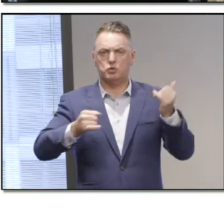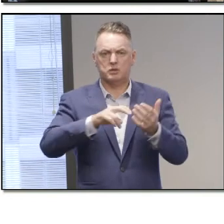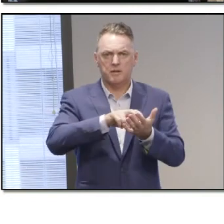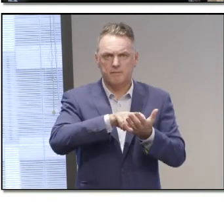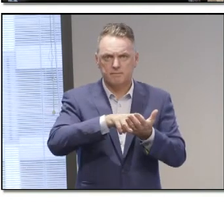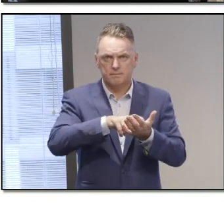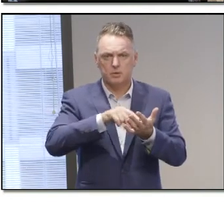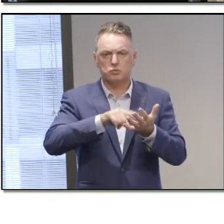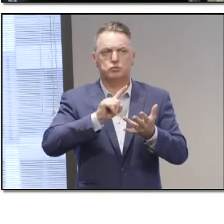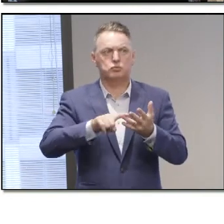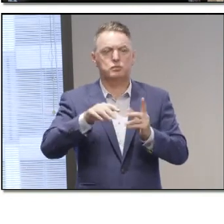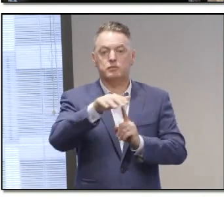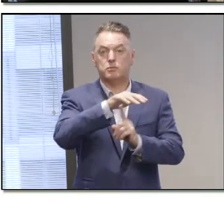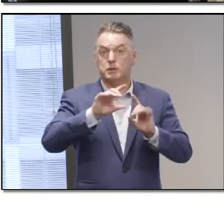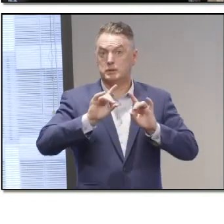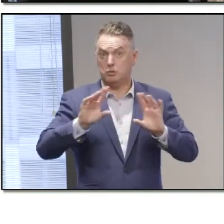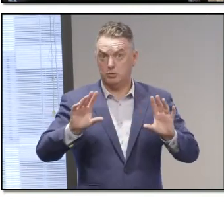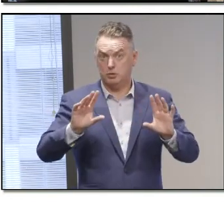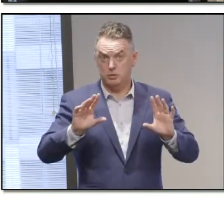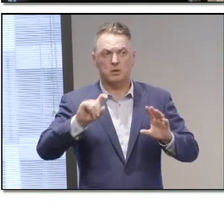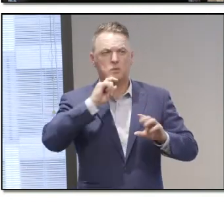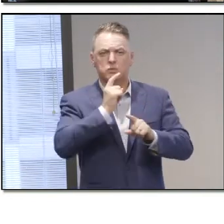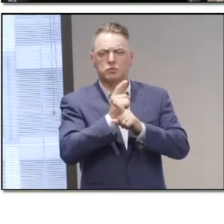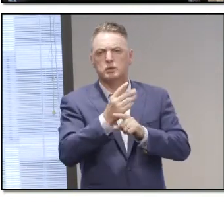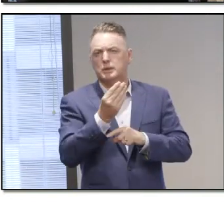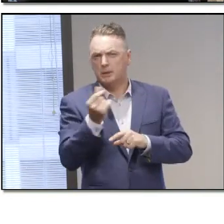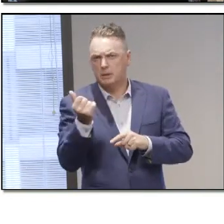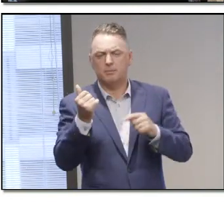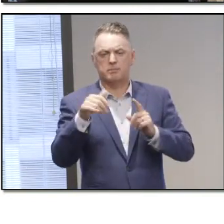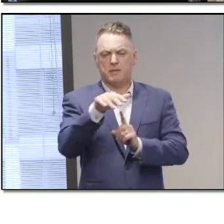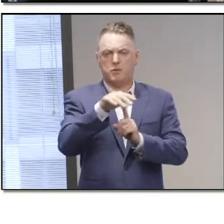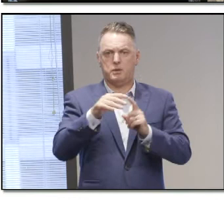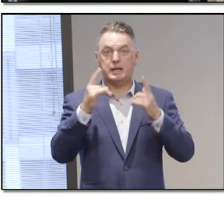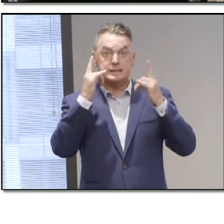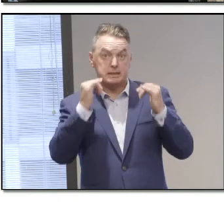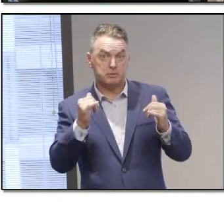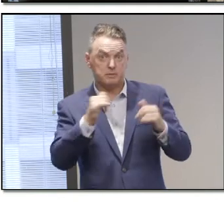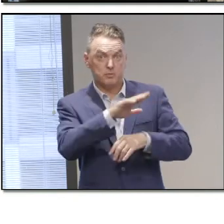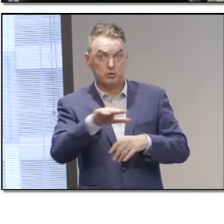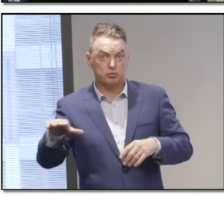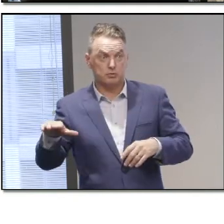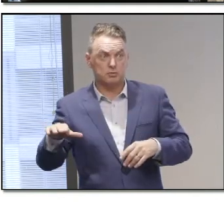exposures. I m going to say a little bit about exposure assessment in children, I m not an expert